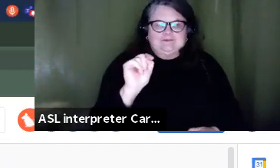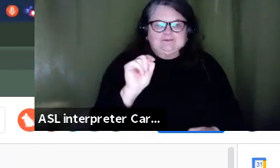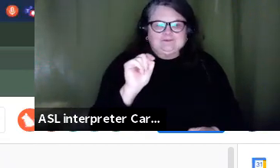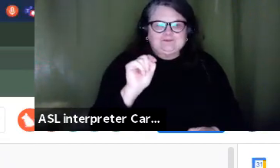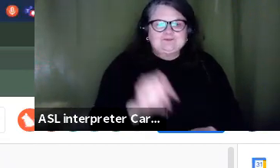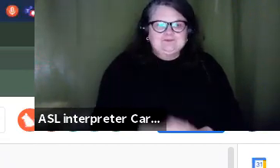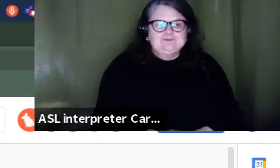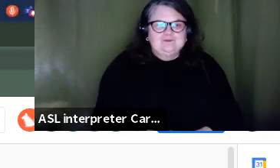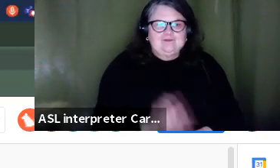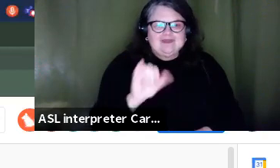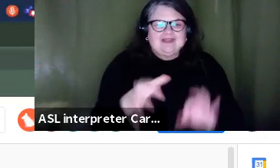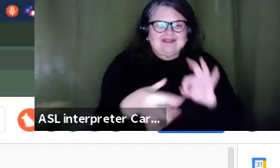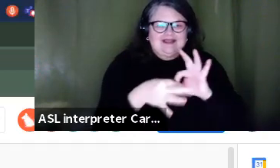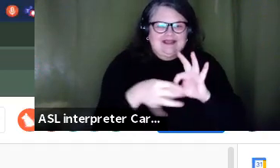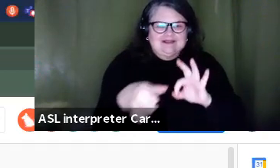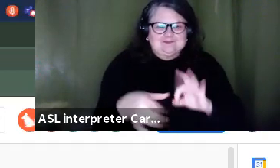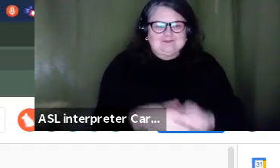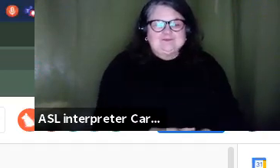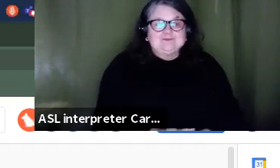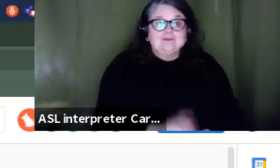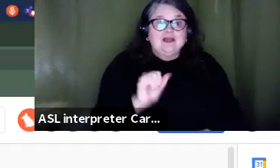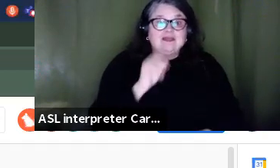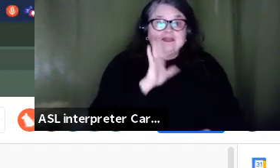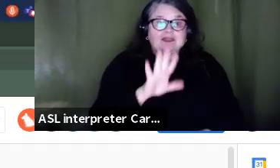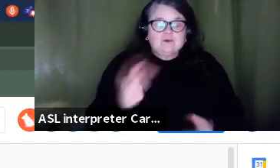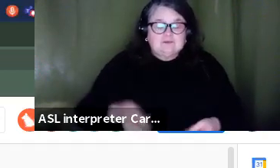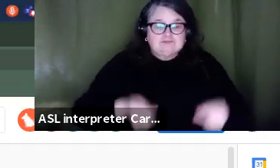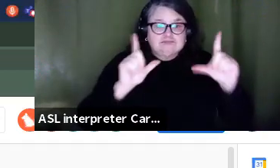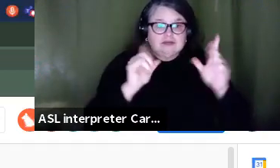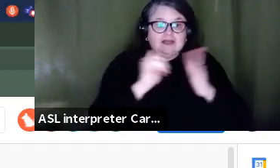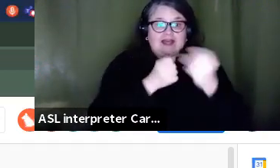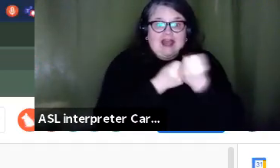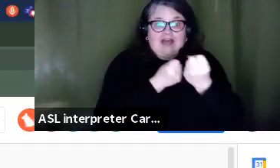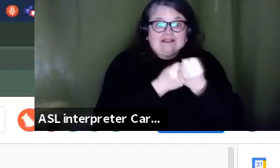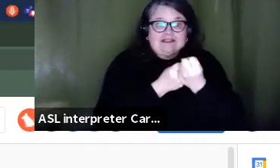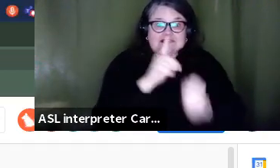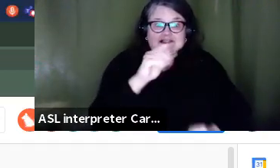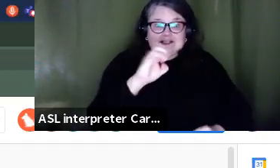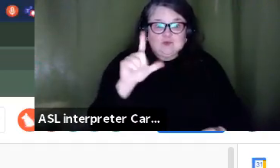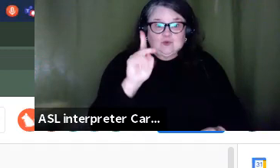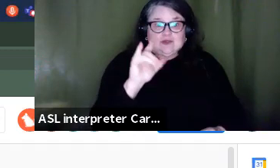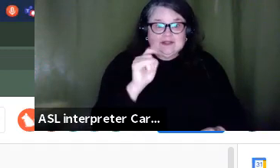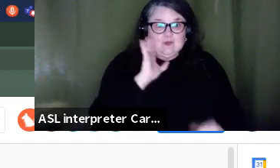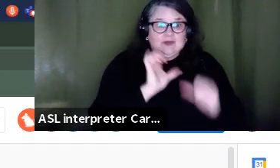COVID